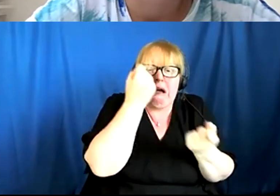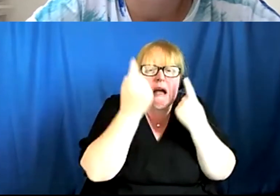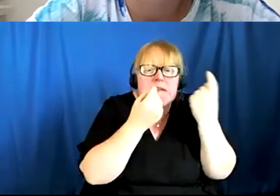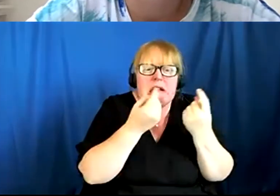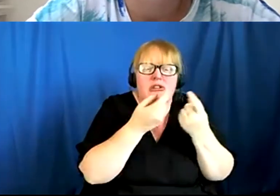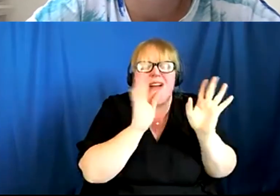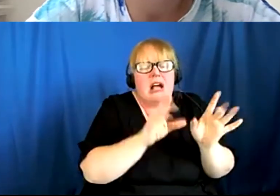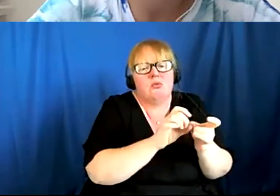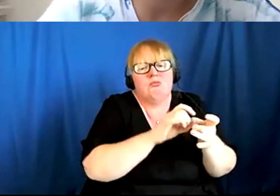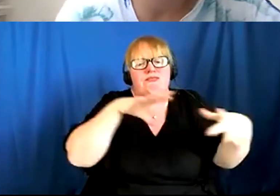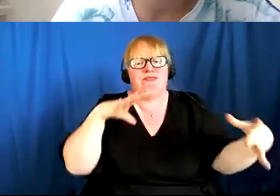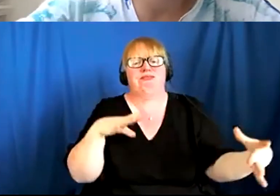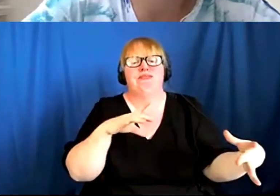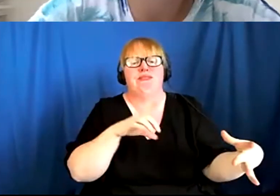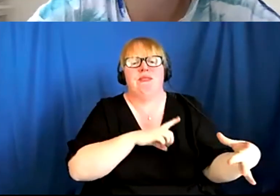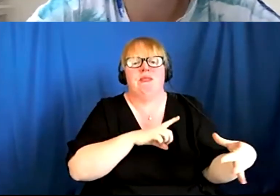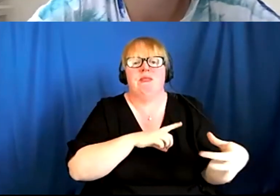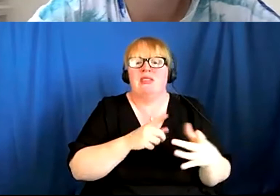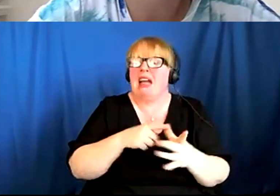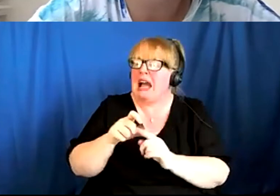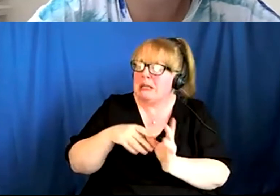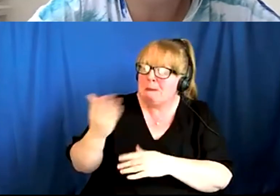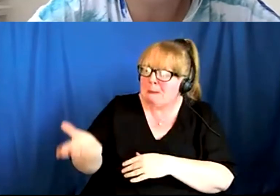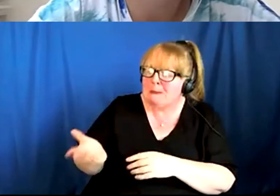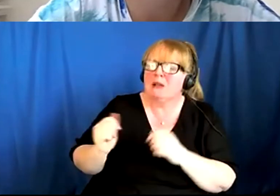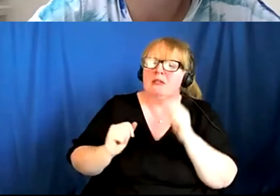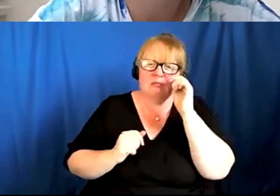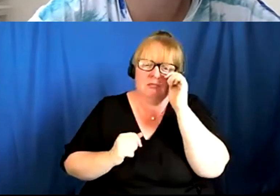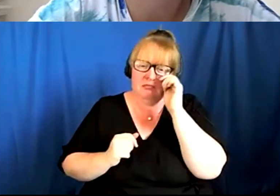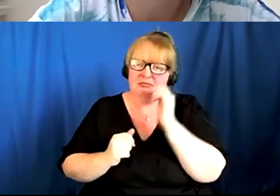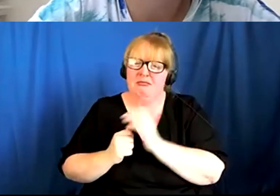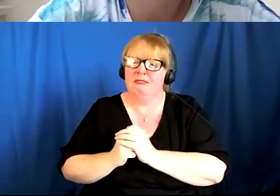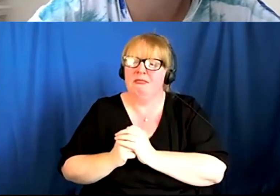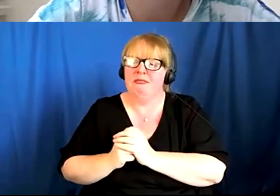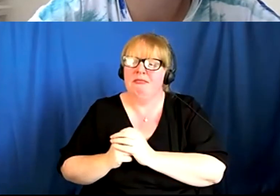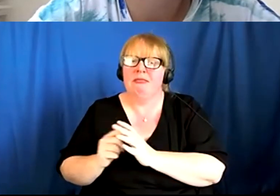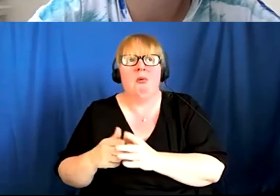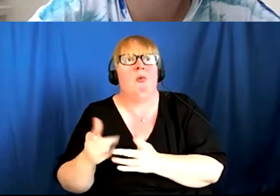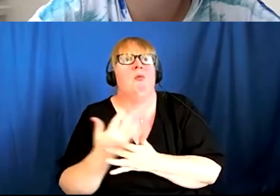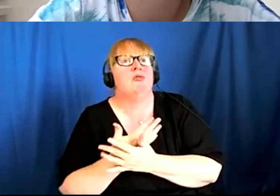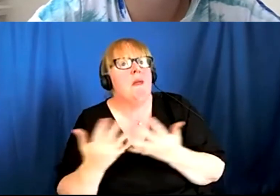Do you want to start Adam? >> ADAM: Why not? So many, we touched